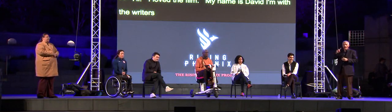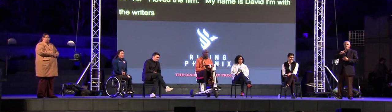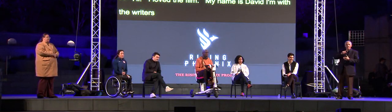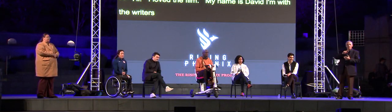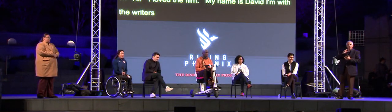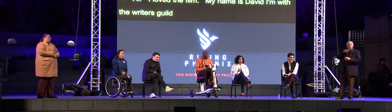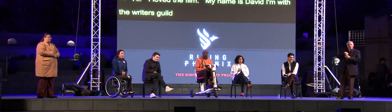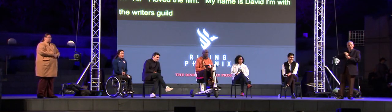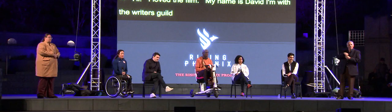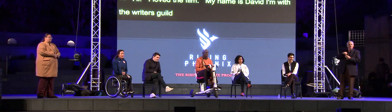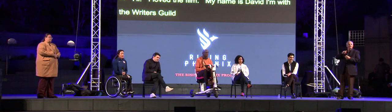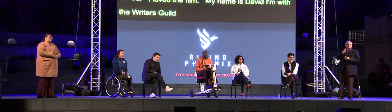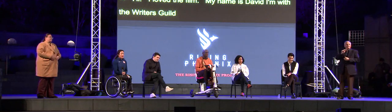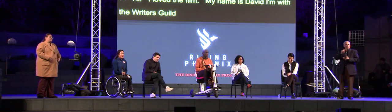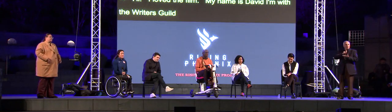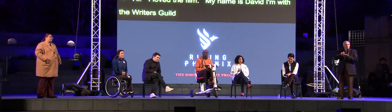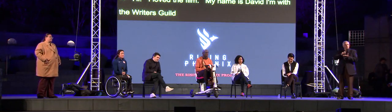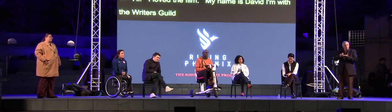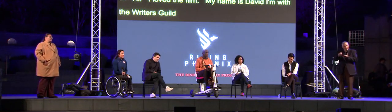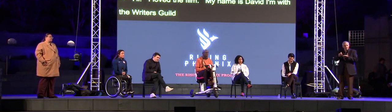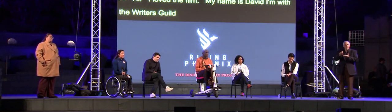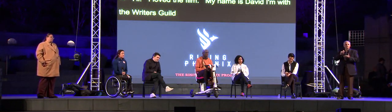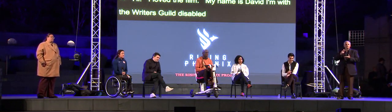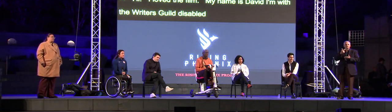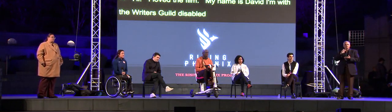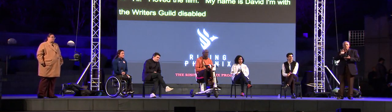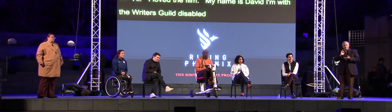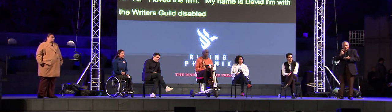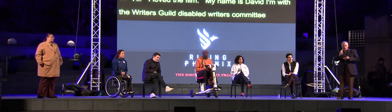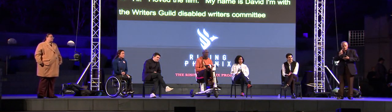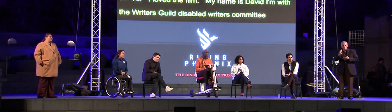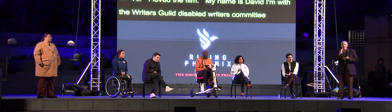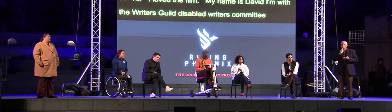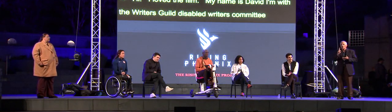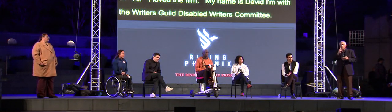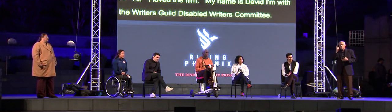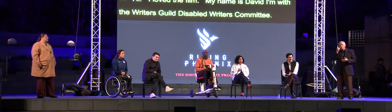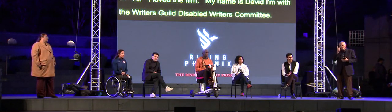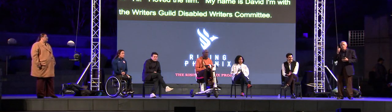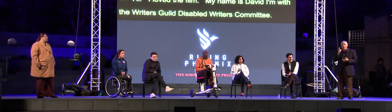And I wanted to get your perspectives on something, because there are very, very few openly